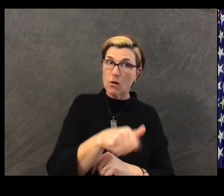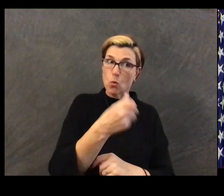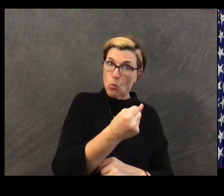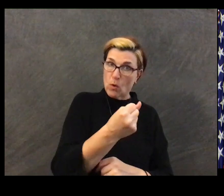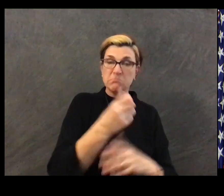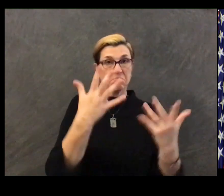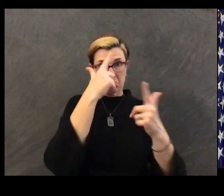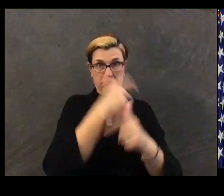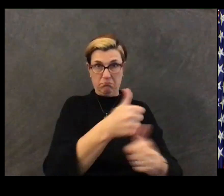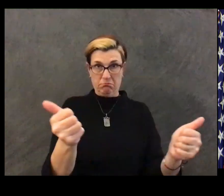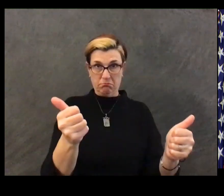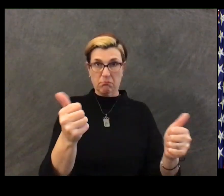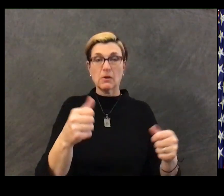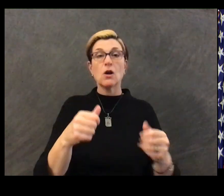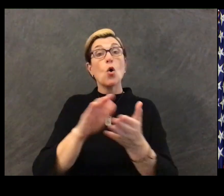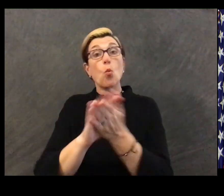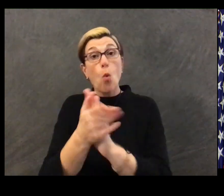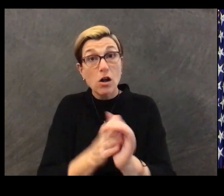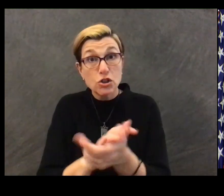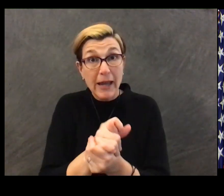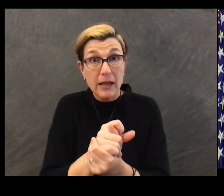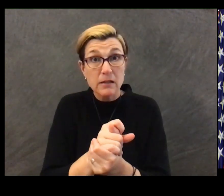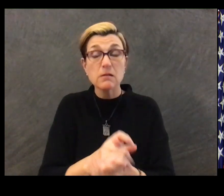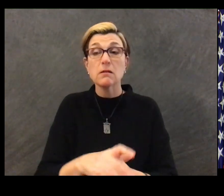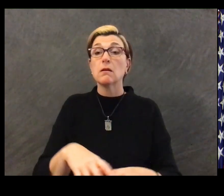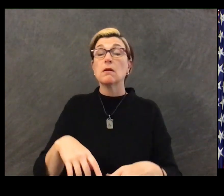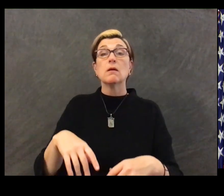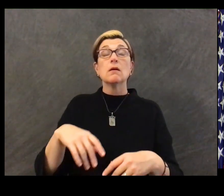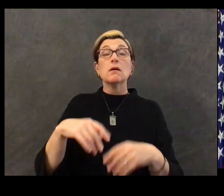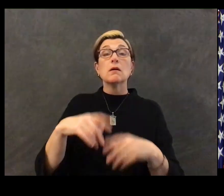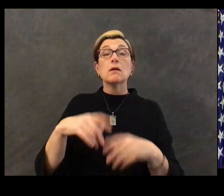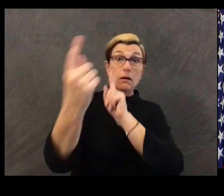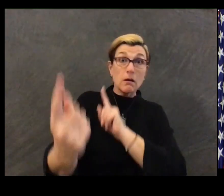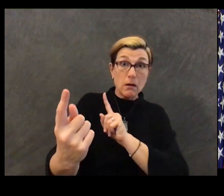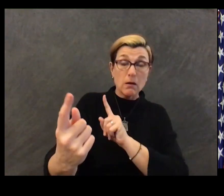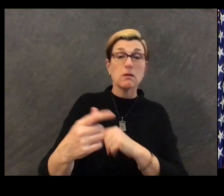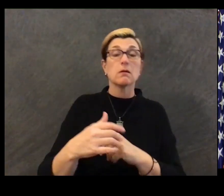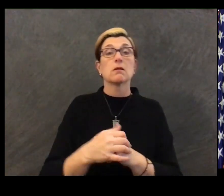as much as possible and wear a face covering when distancing is impractical